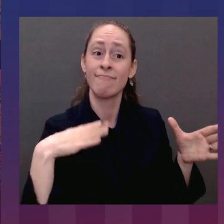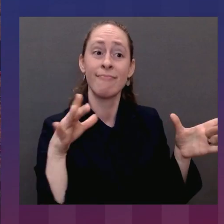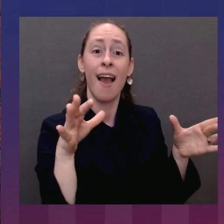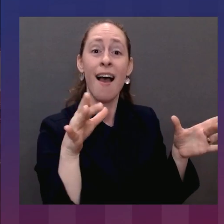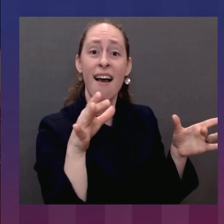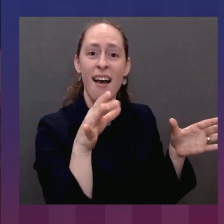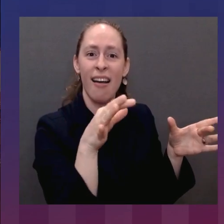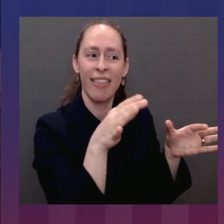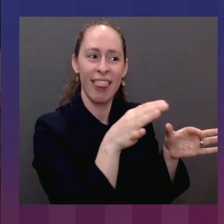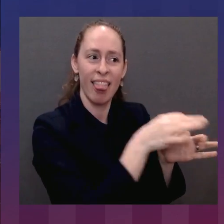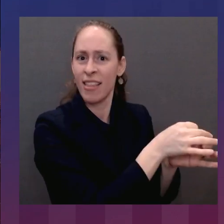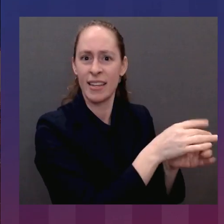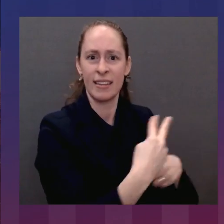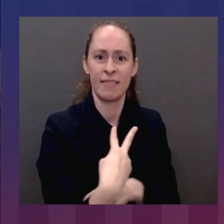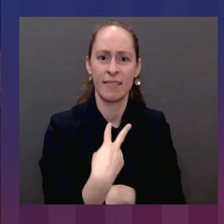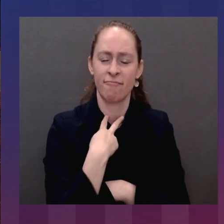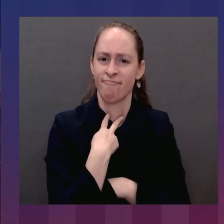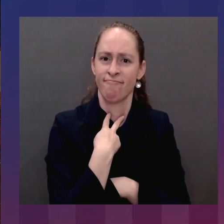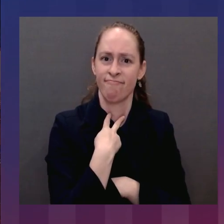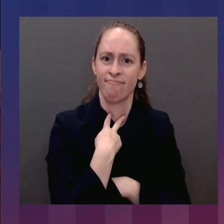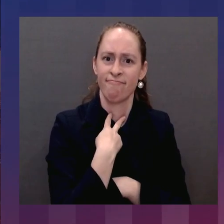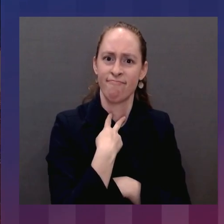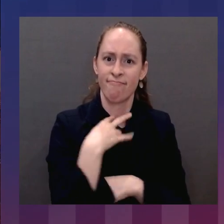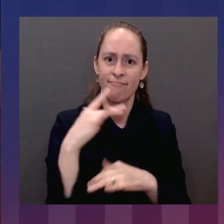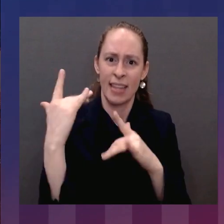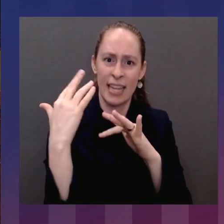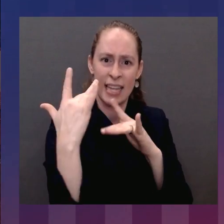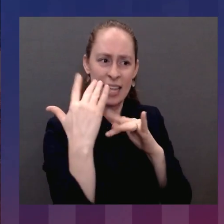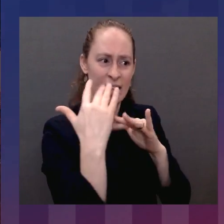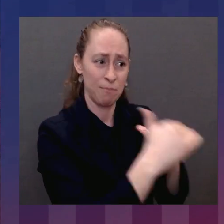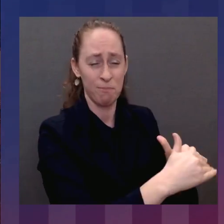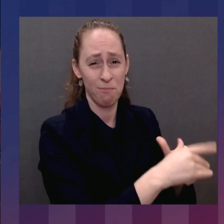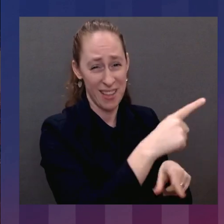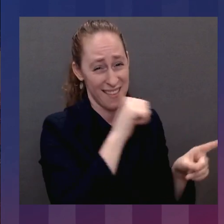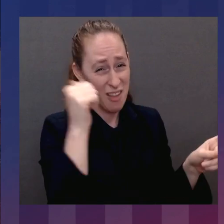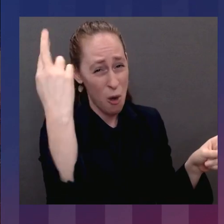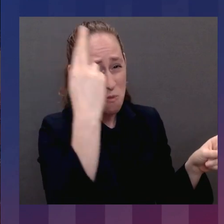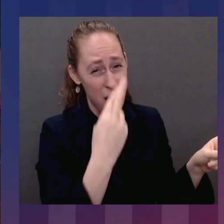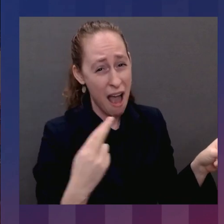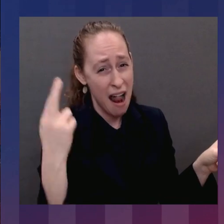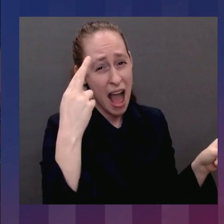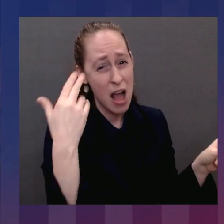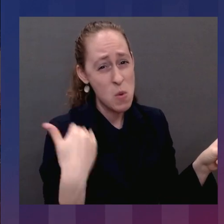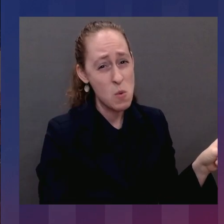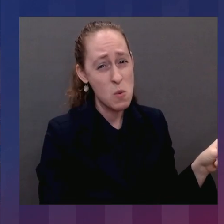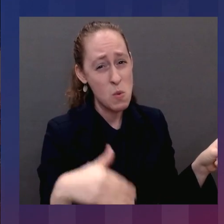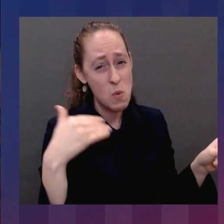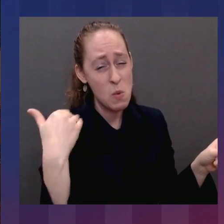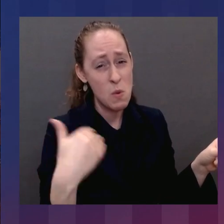The Ruble has lost 30 percent of its value. The Russian stock market has lost 40 percent of its value